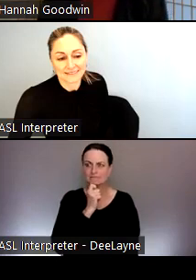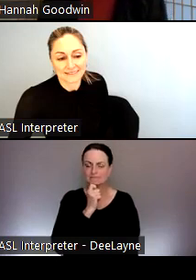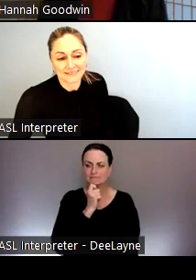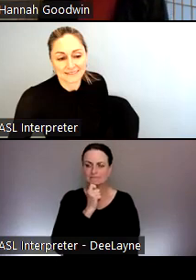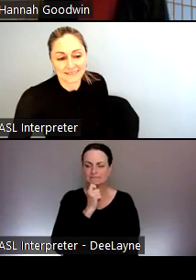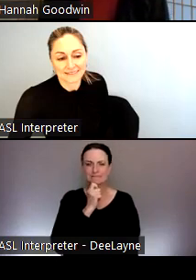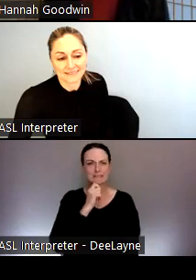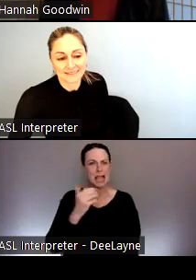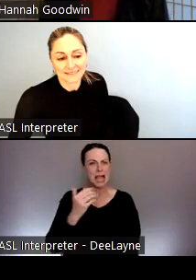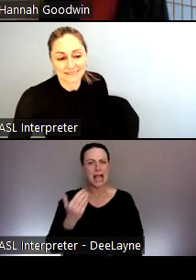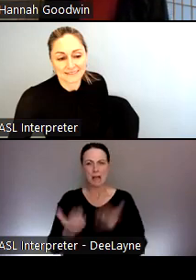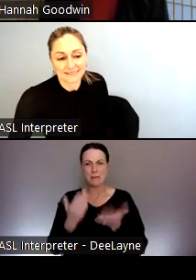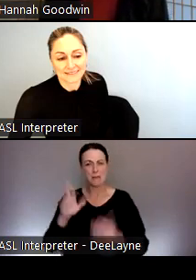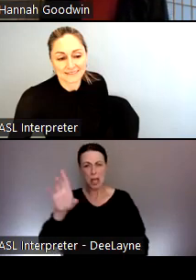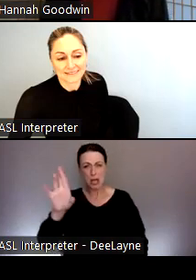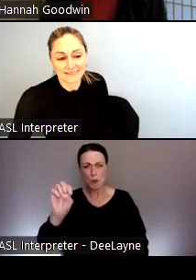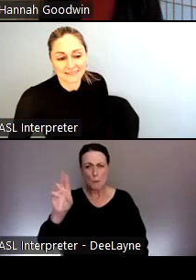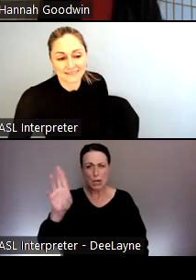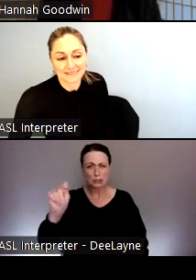maybe, Roberto, could you move on to the next slide?